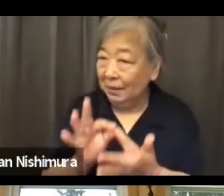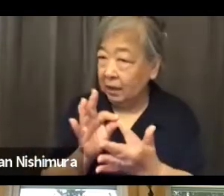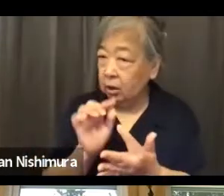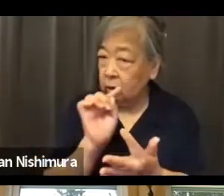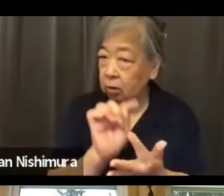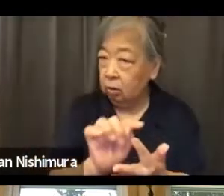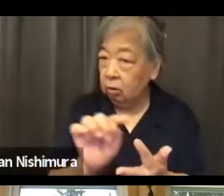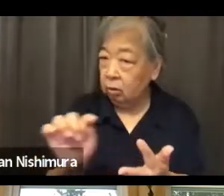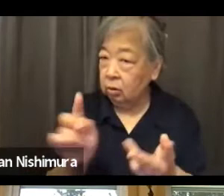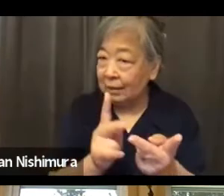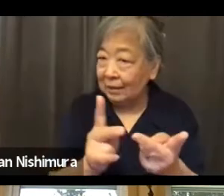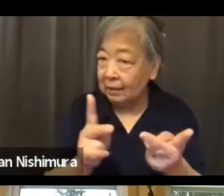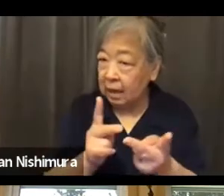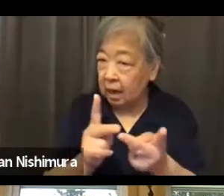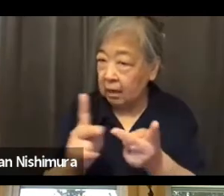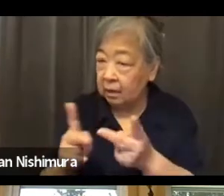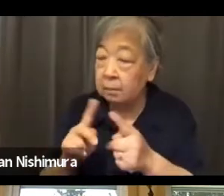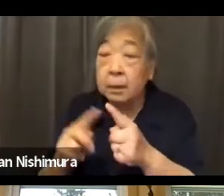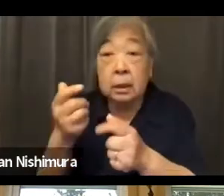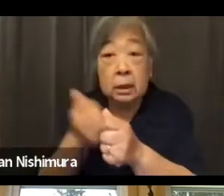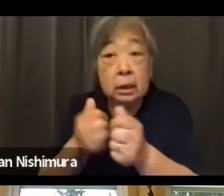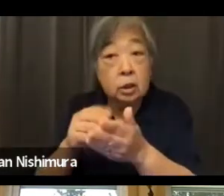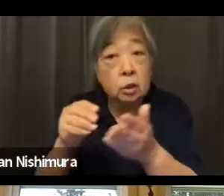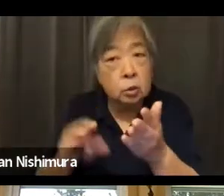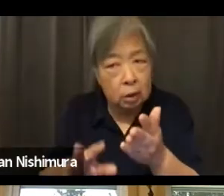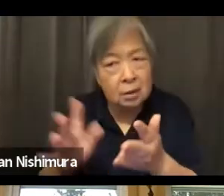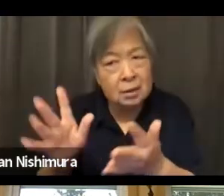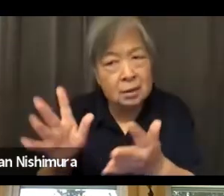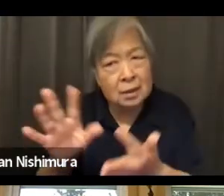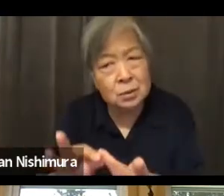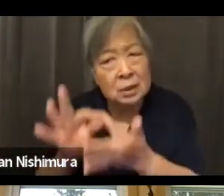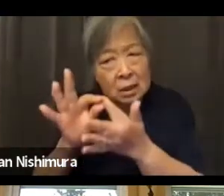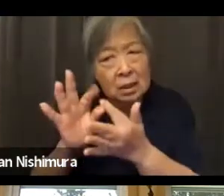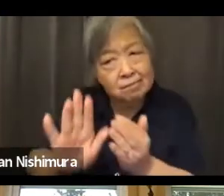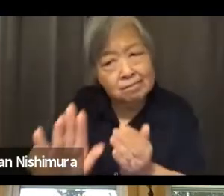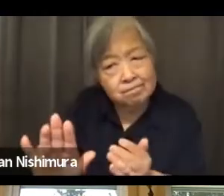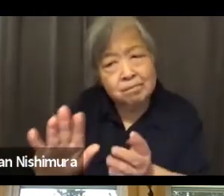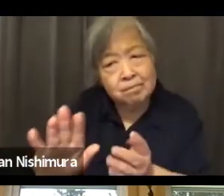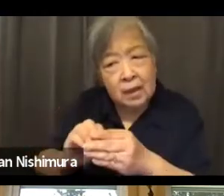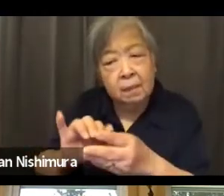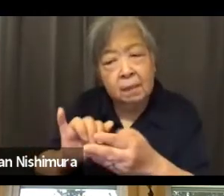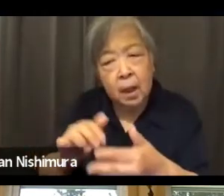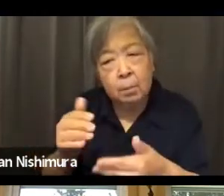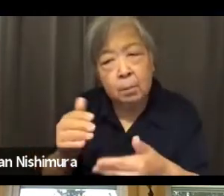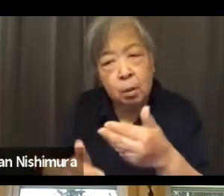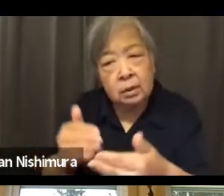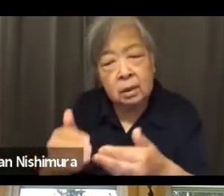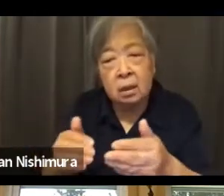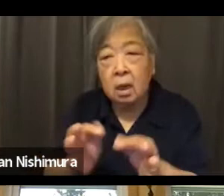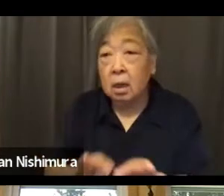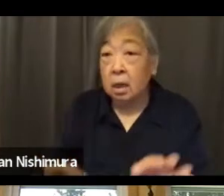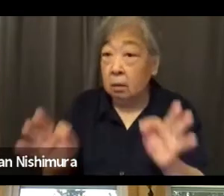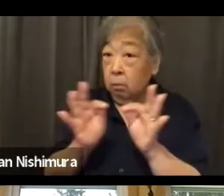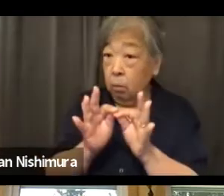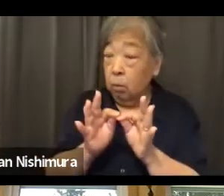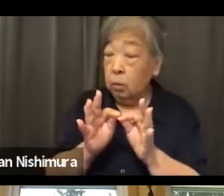student will be unique in that process, and it's important to really allow for the dialogue